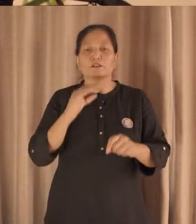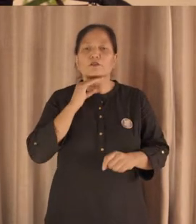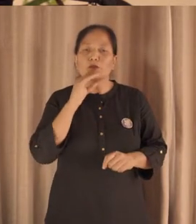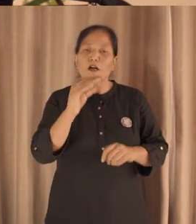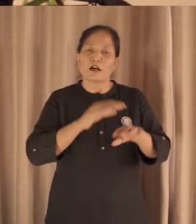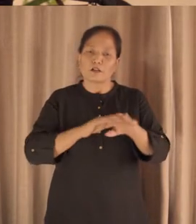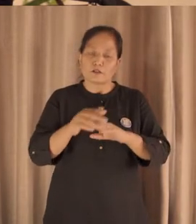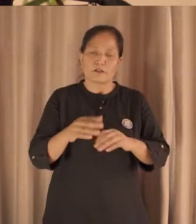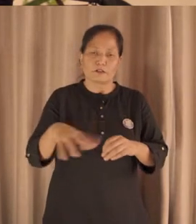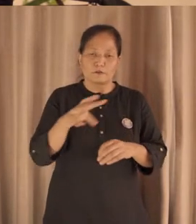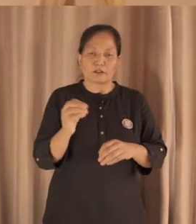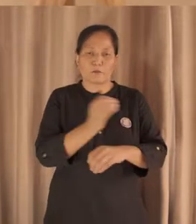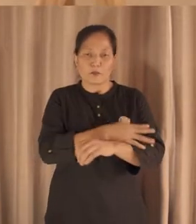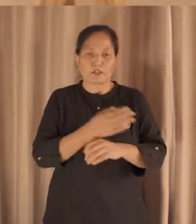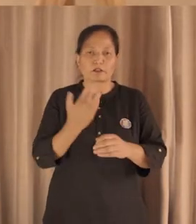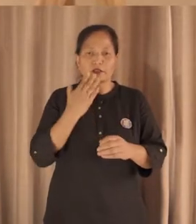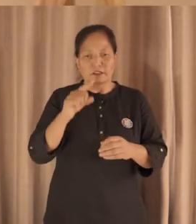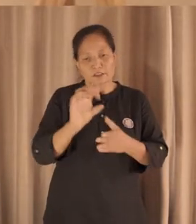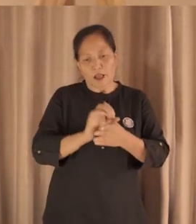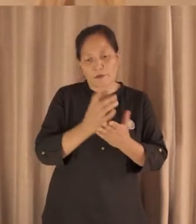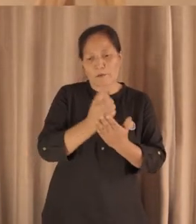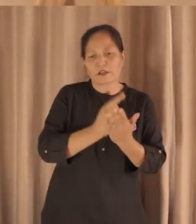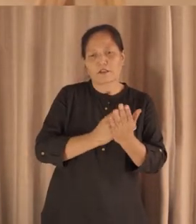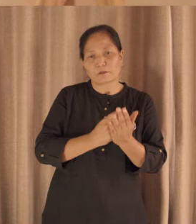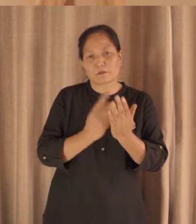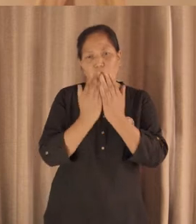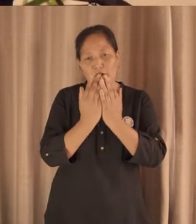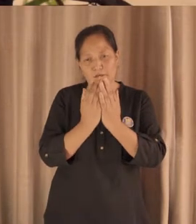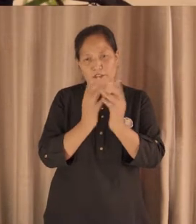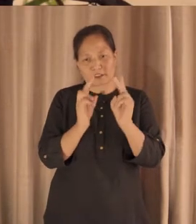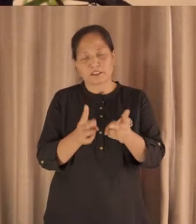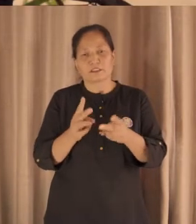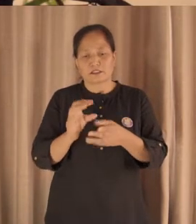G: This has been one of the most important concerns in the recent times. When we talk about inclusive democracy and inclusive development, we need to understand the interconnectedness